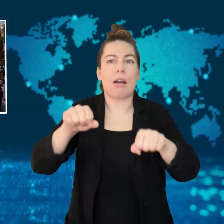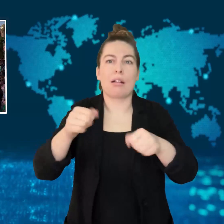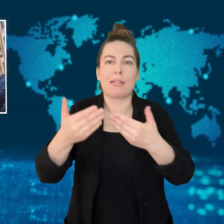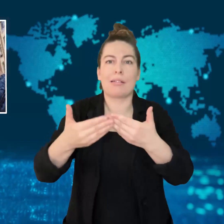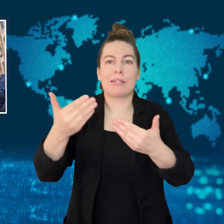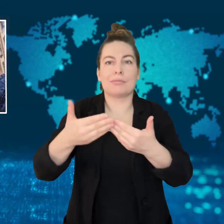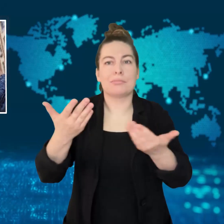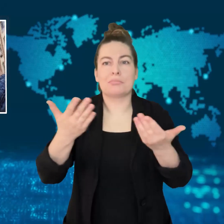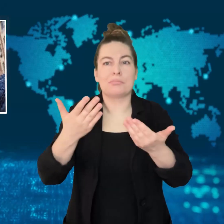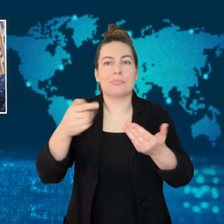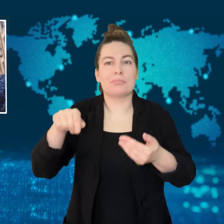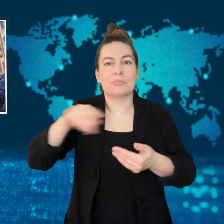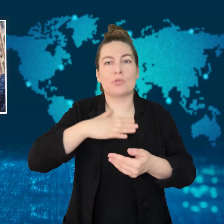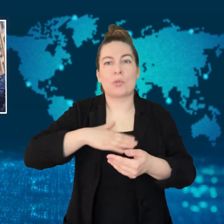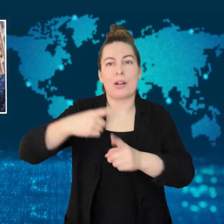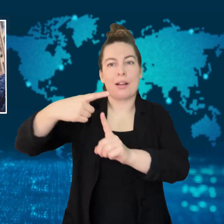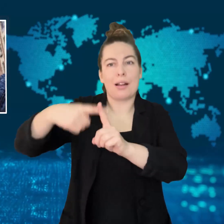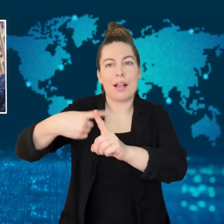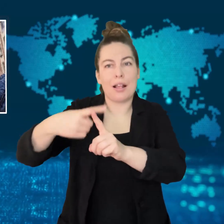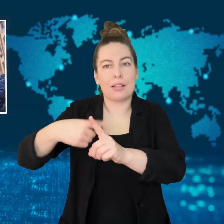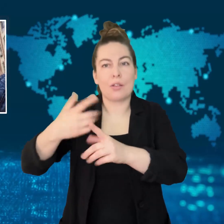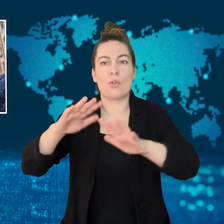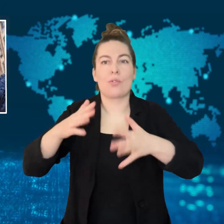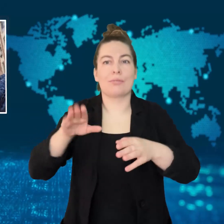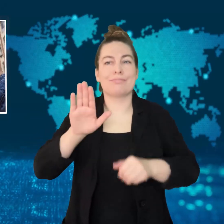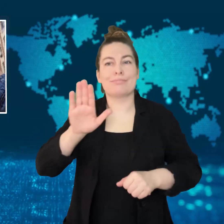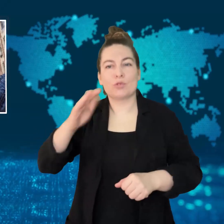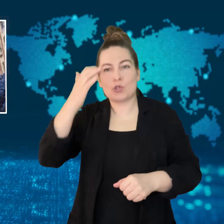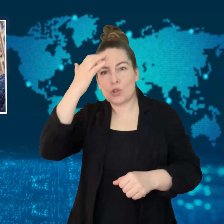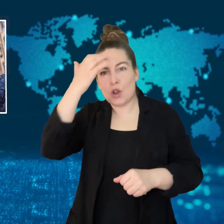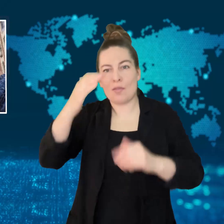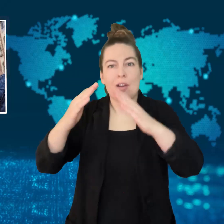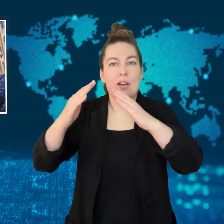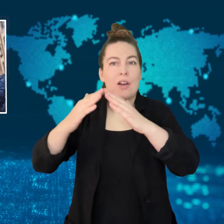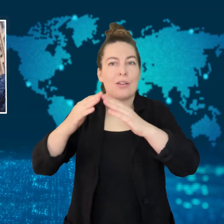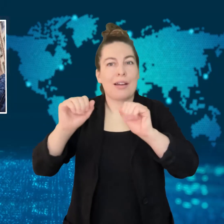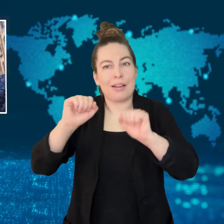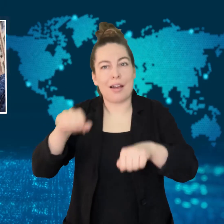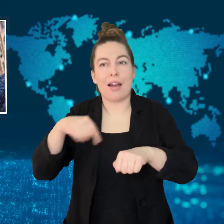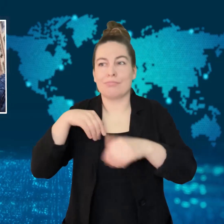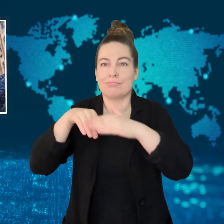the country's leftist government.